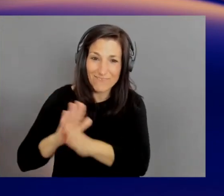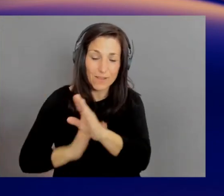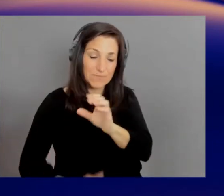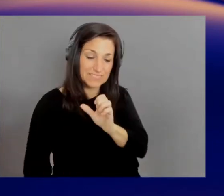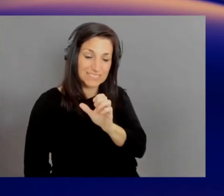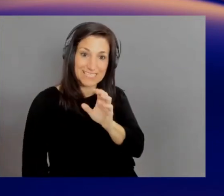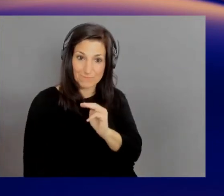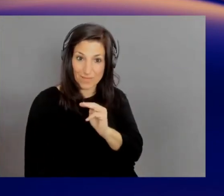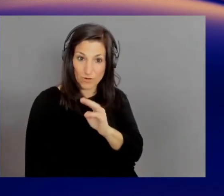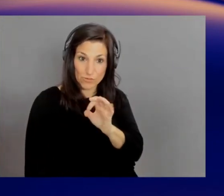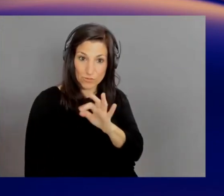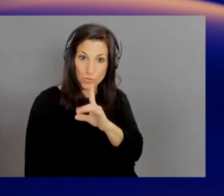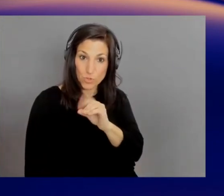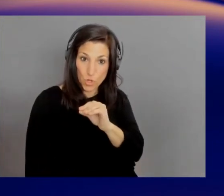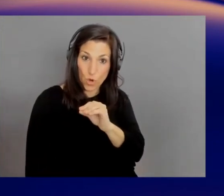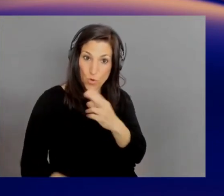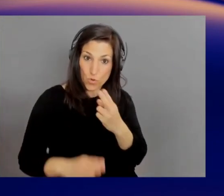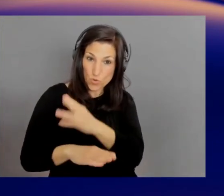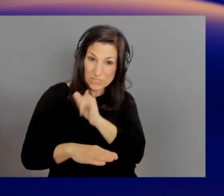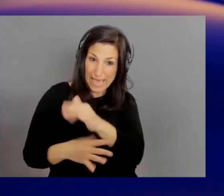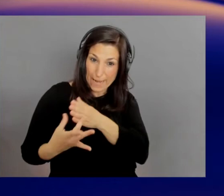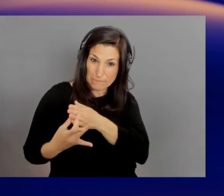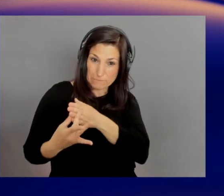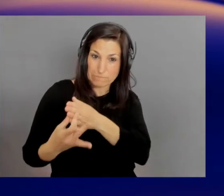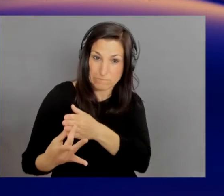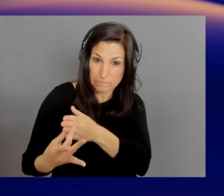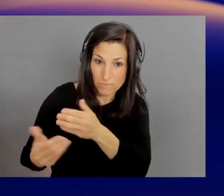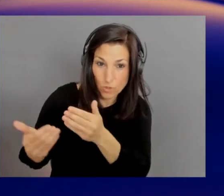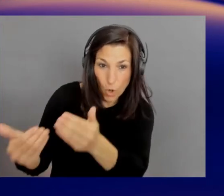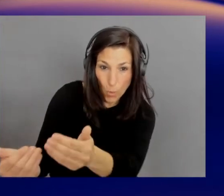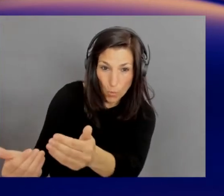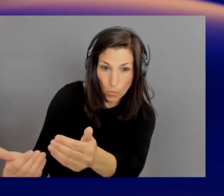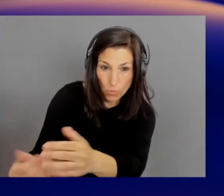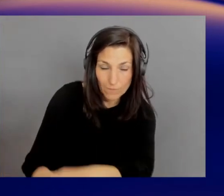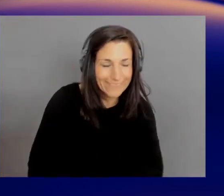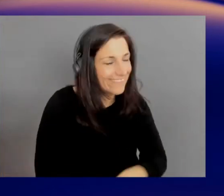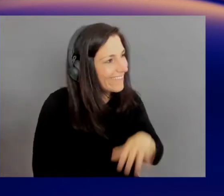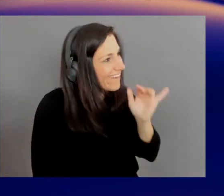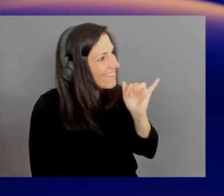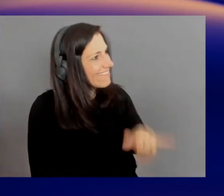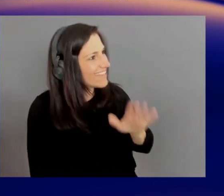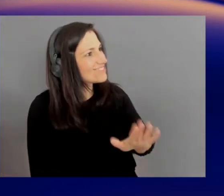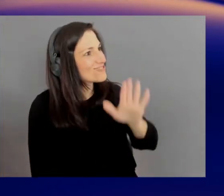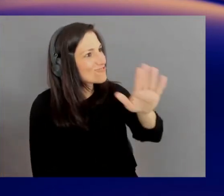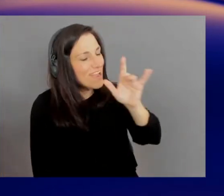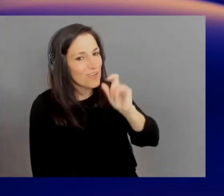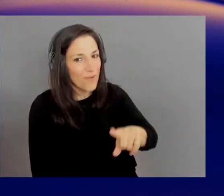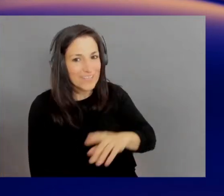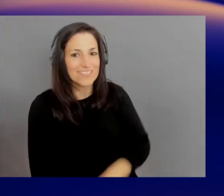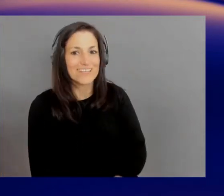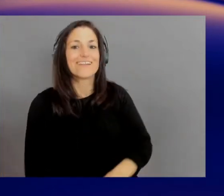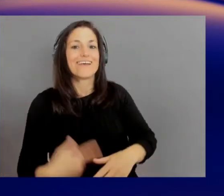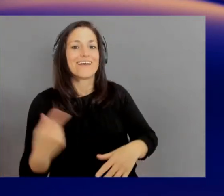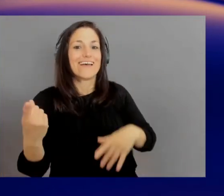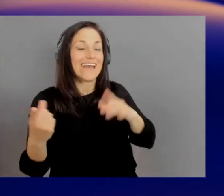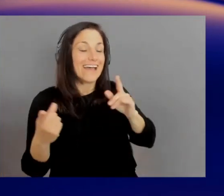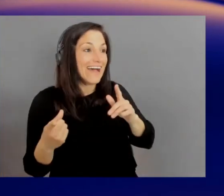That is a great question. Yeah, absolutely. I did it! But you ruined my reputation of asking. Yeah, it's his first one today.